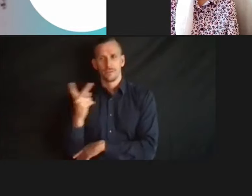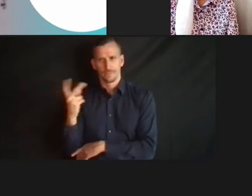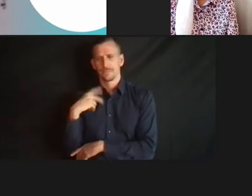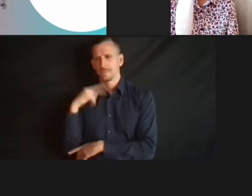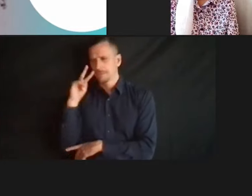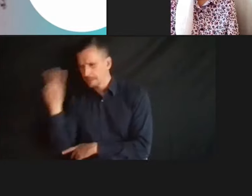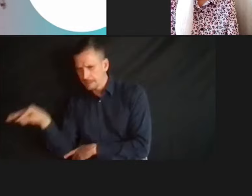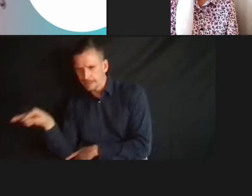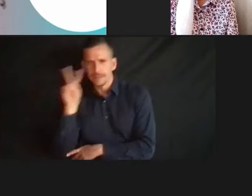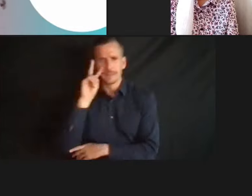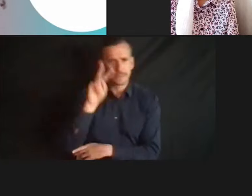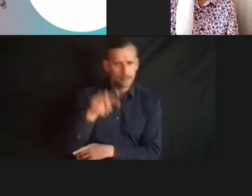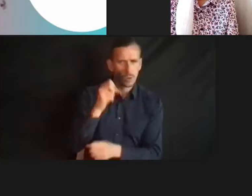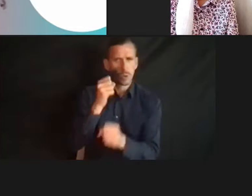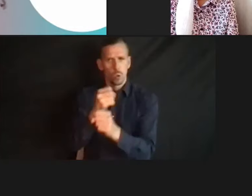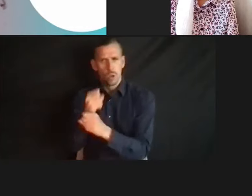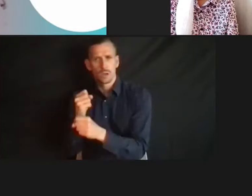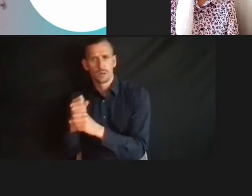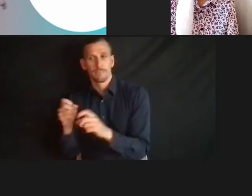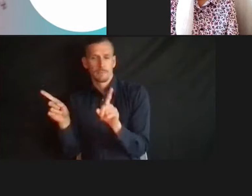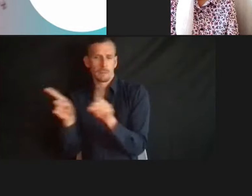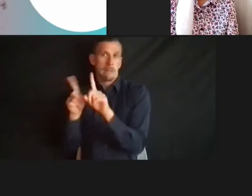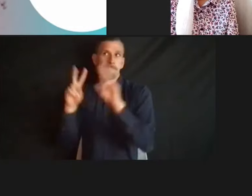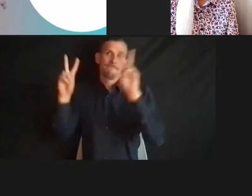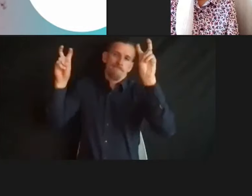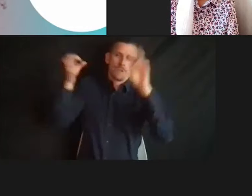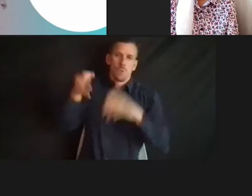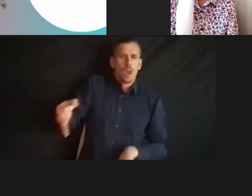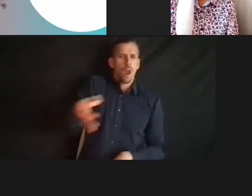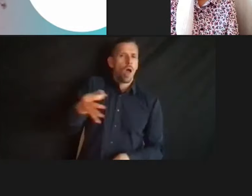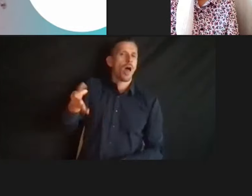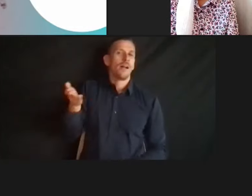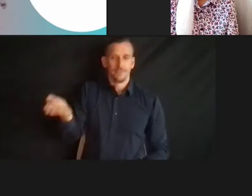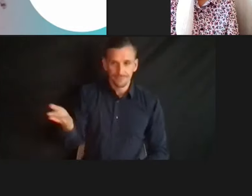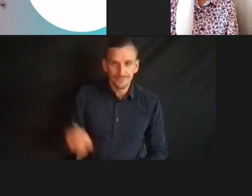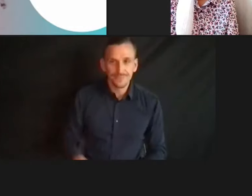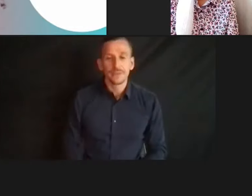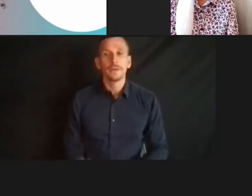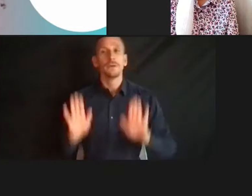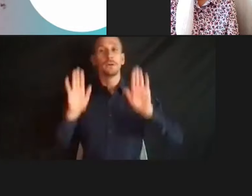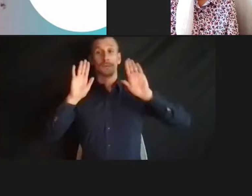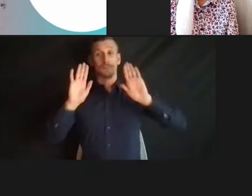I think the challenges come from just stepping back. The climate shocks are both gradual and